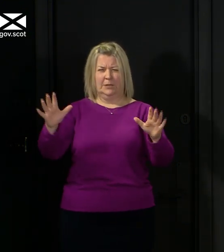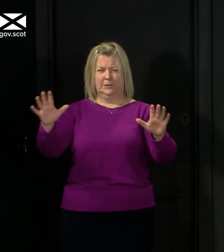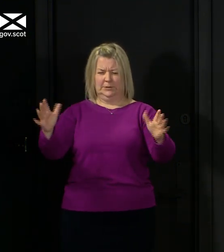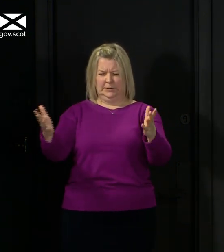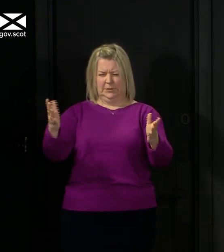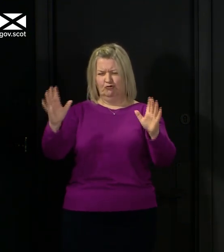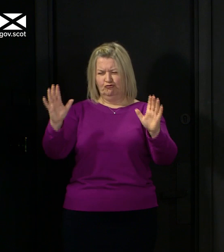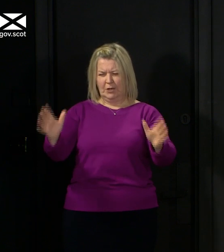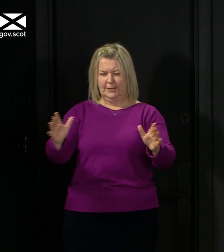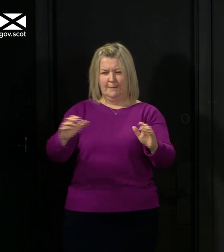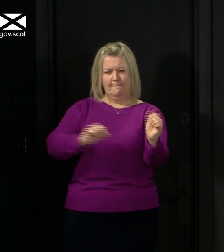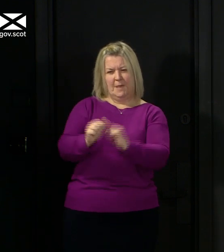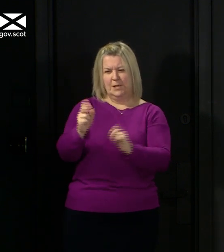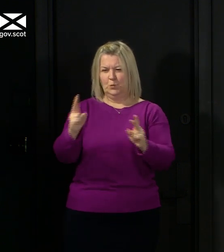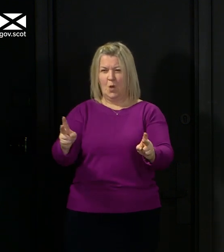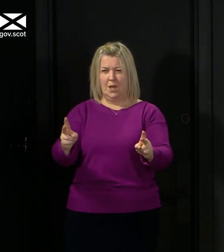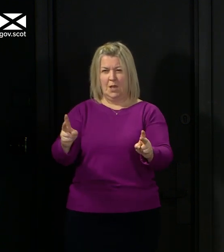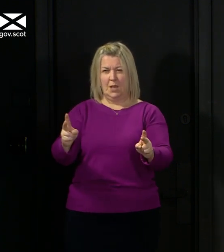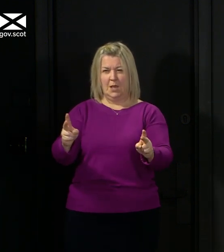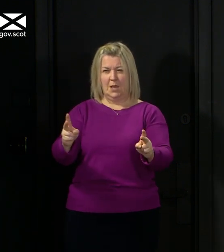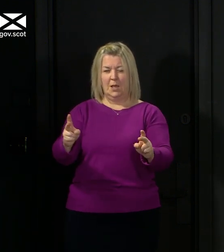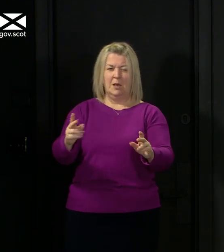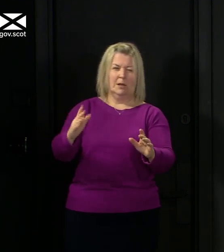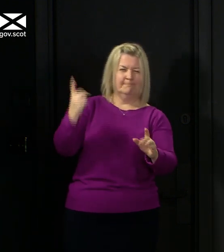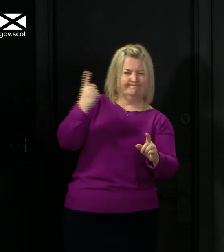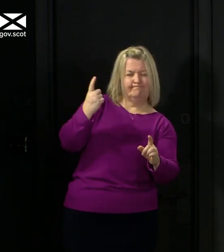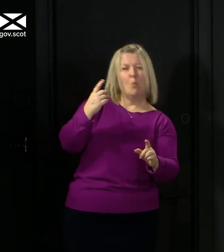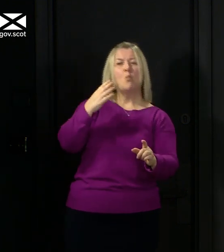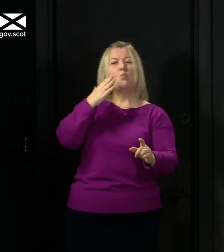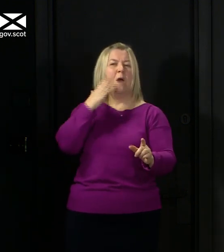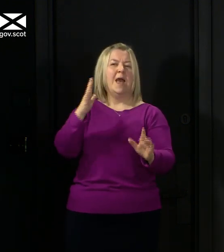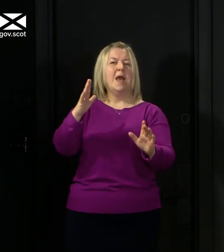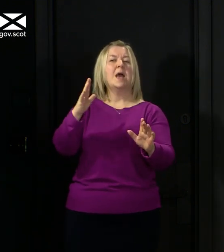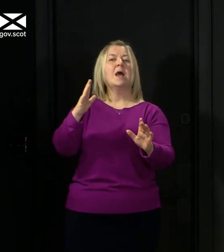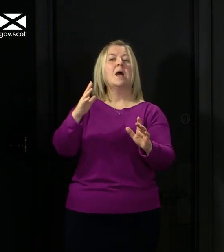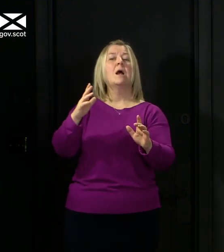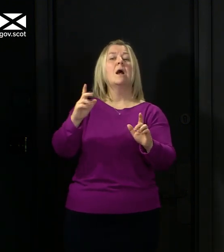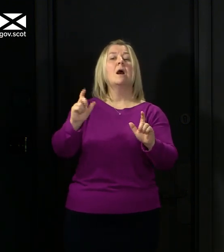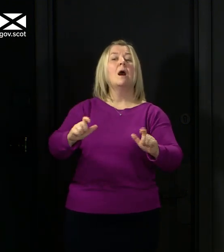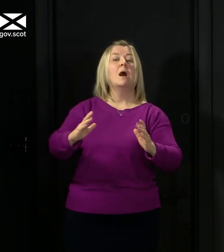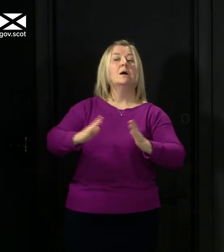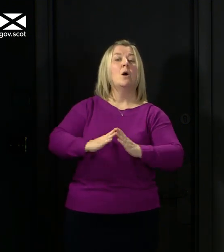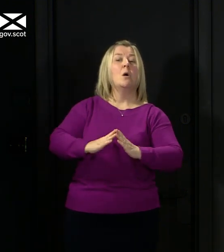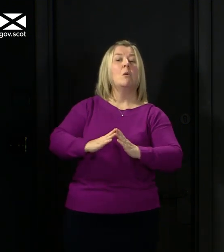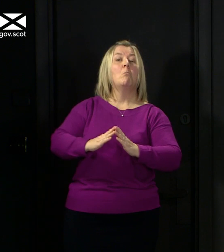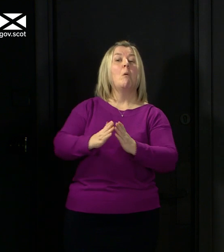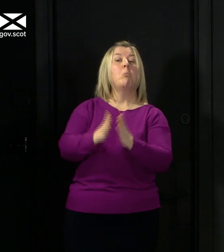across the UK, but considering all of these matters is vital in making sure that we come